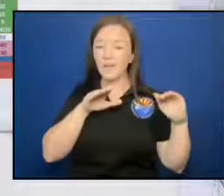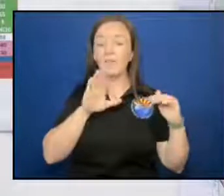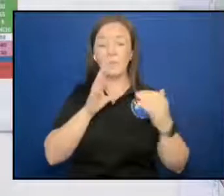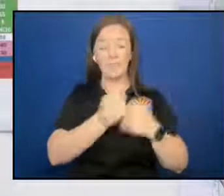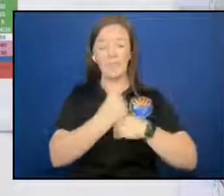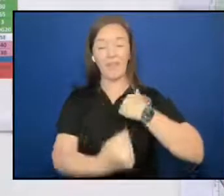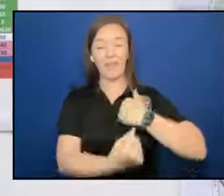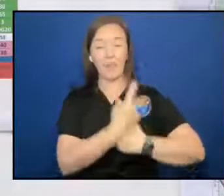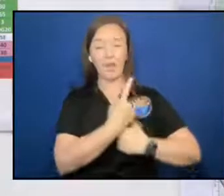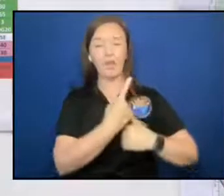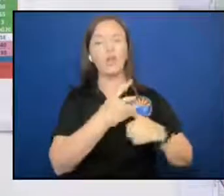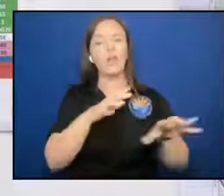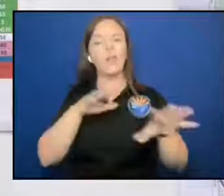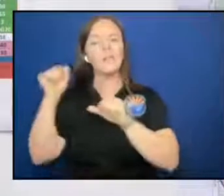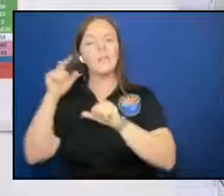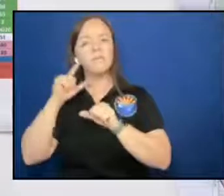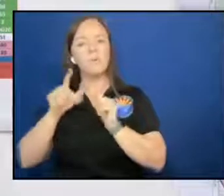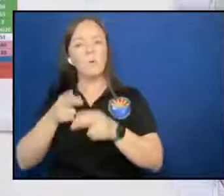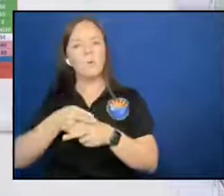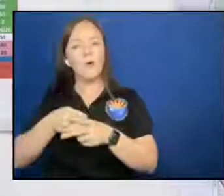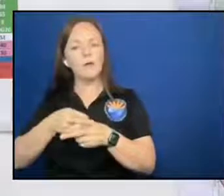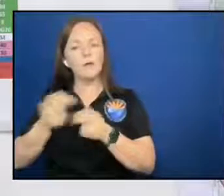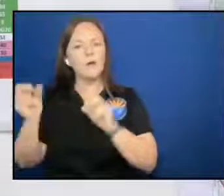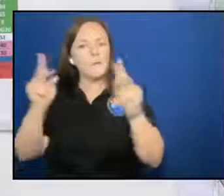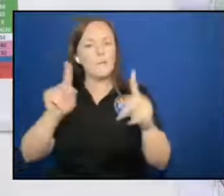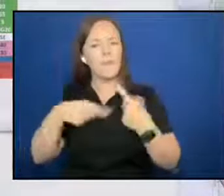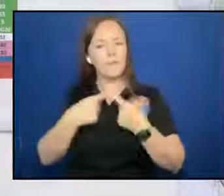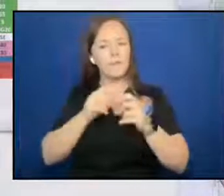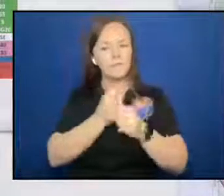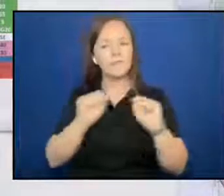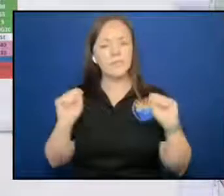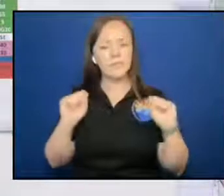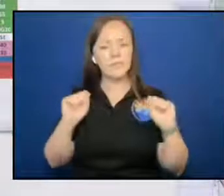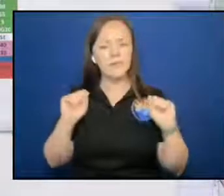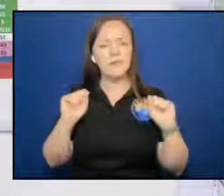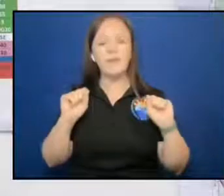AND WEDNESDAY THAT IS HIGH POTENTIAL FOR THAT TO OCCUR